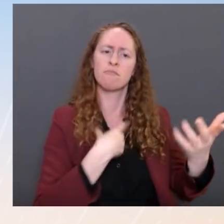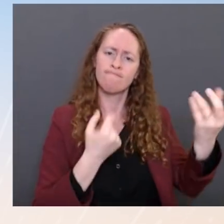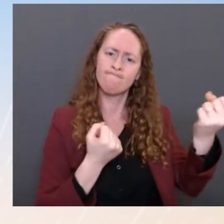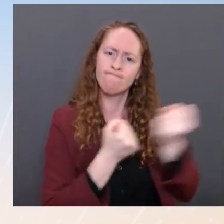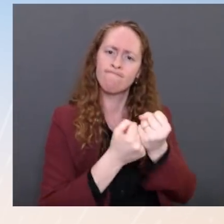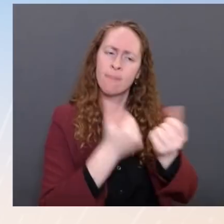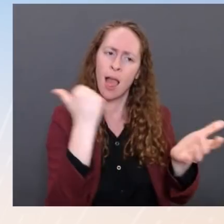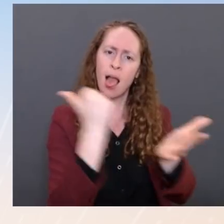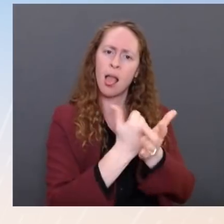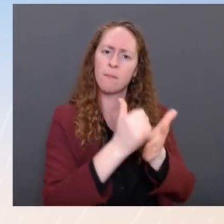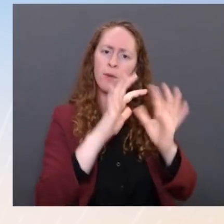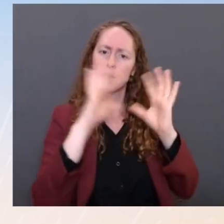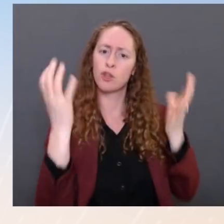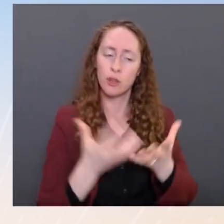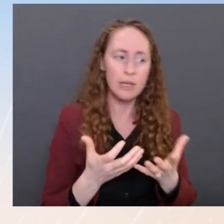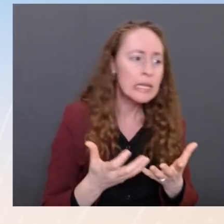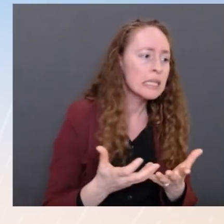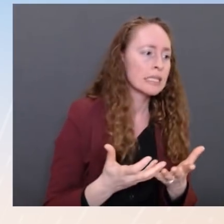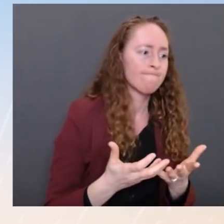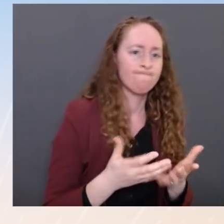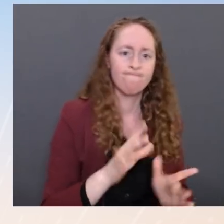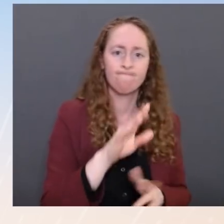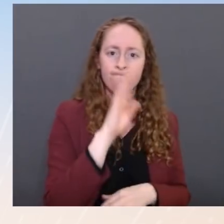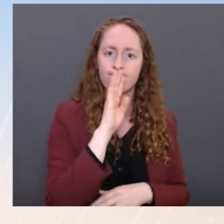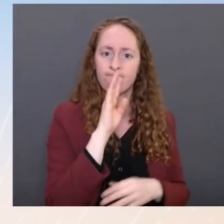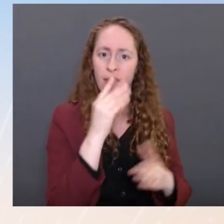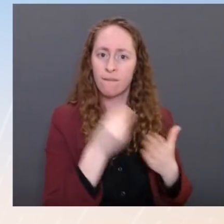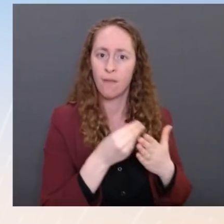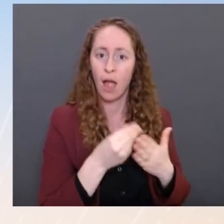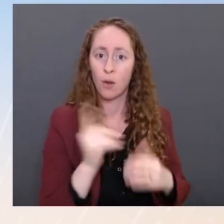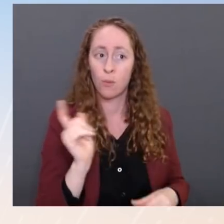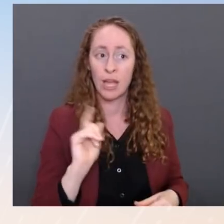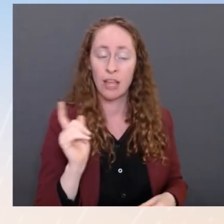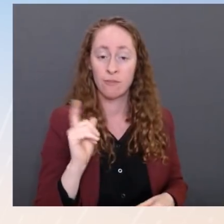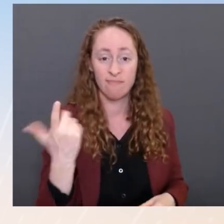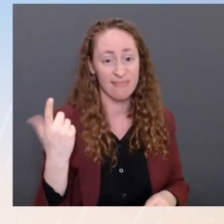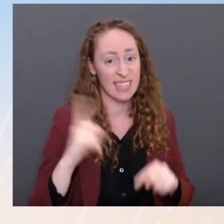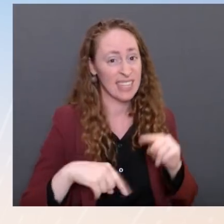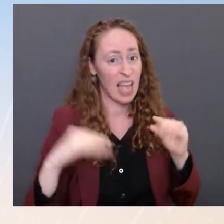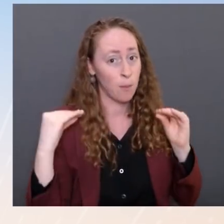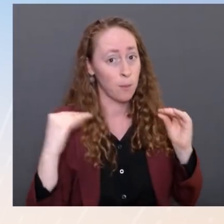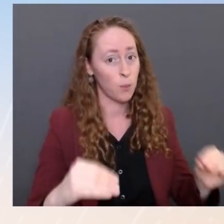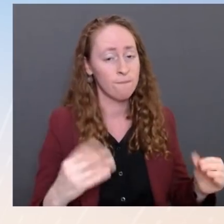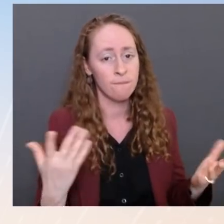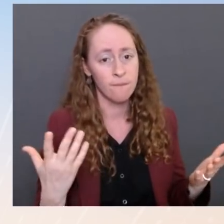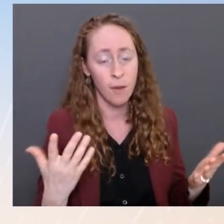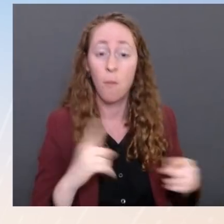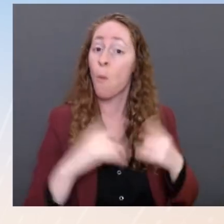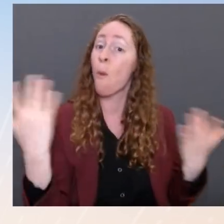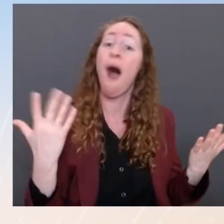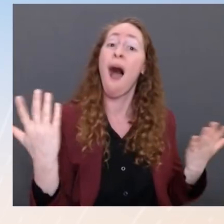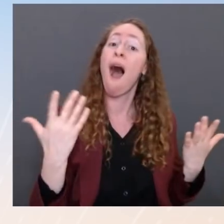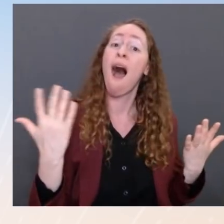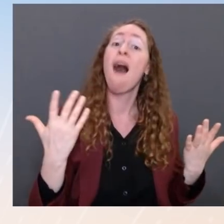I would note that what is a success from this summit is, of course, the fact that we have been able to put together